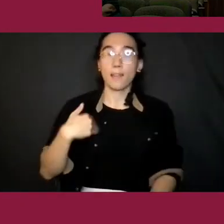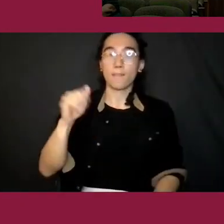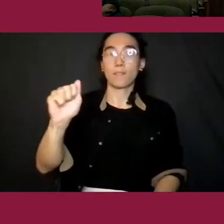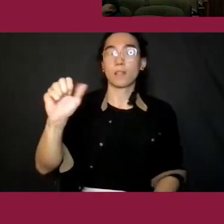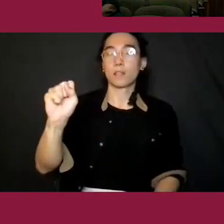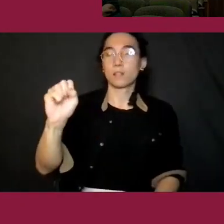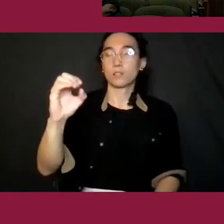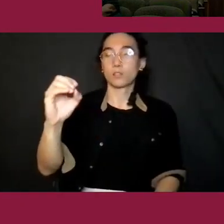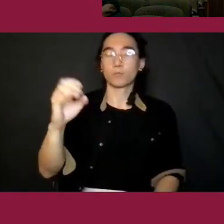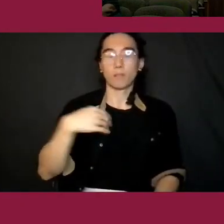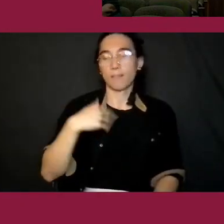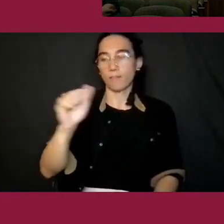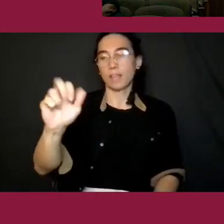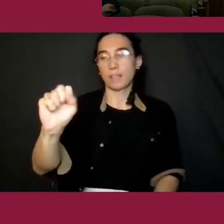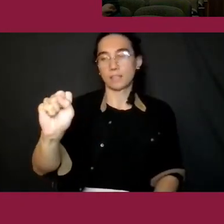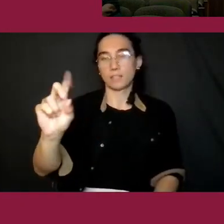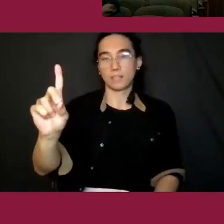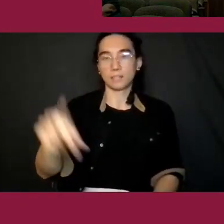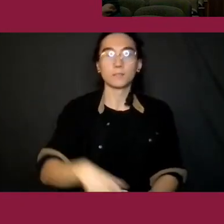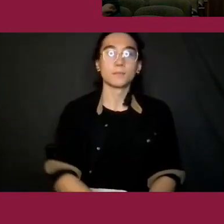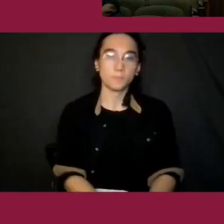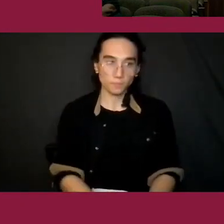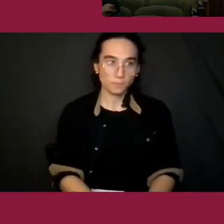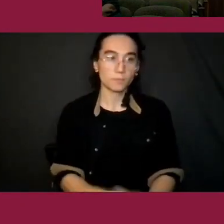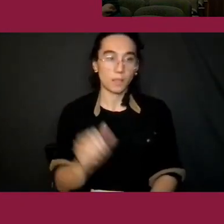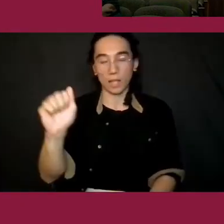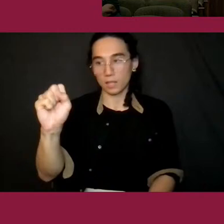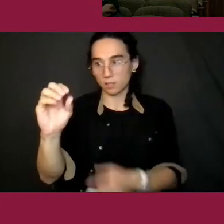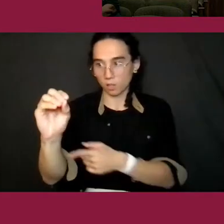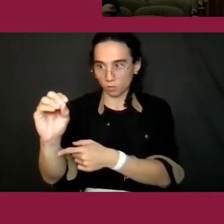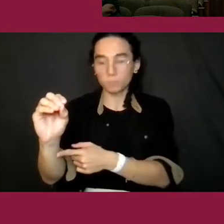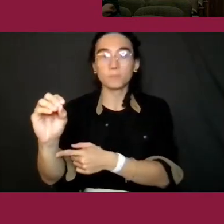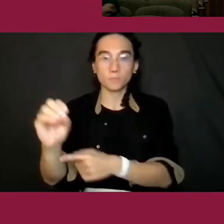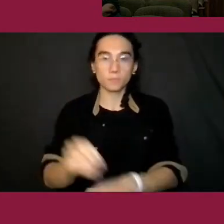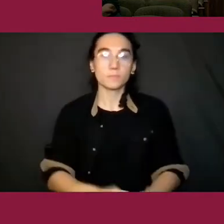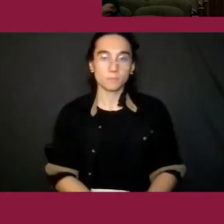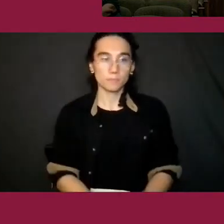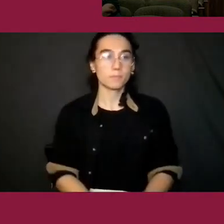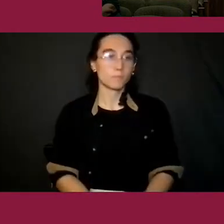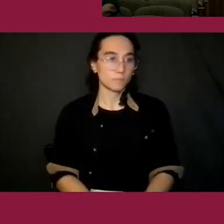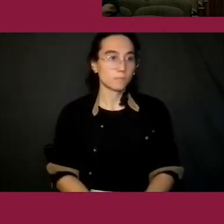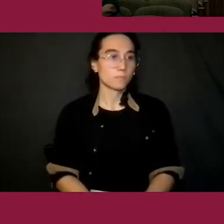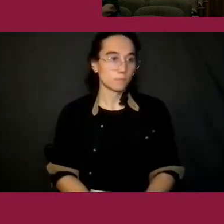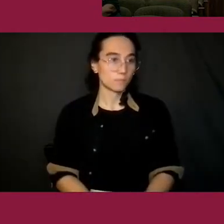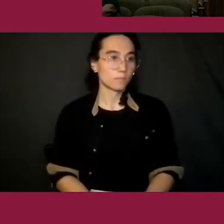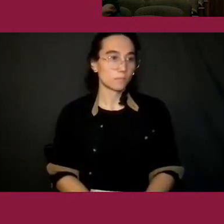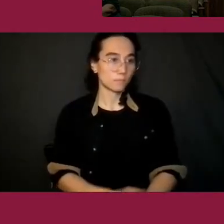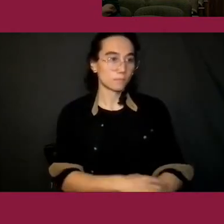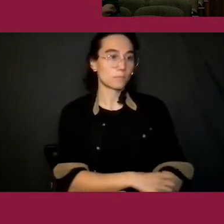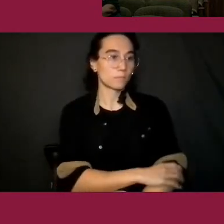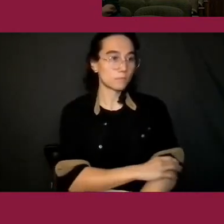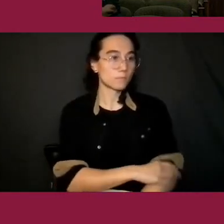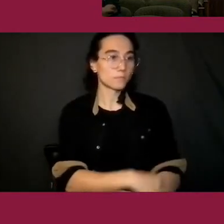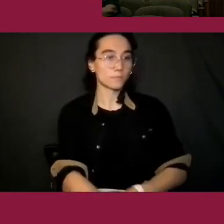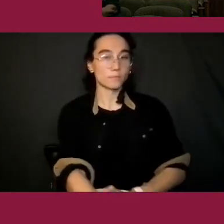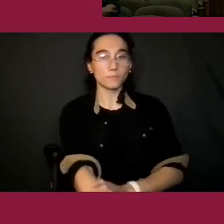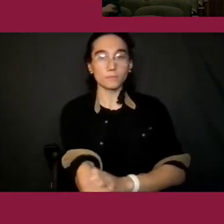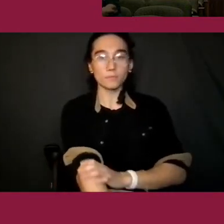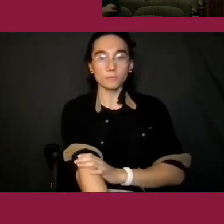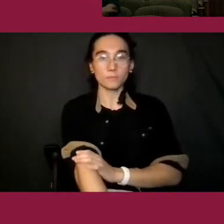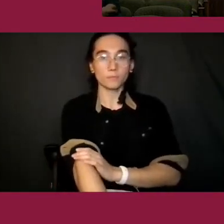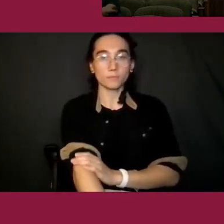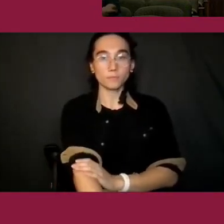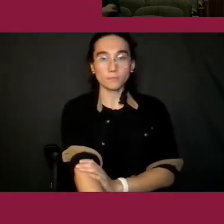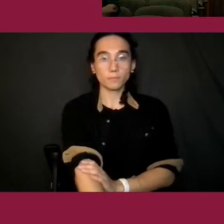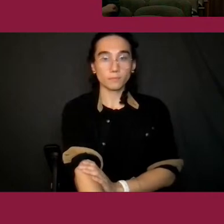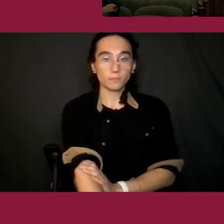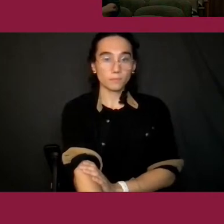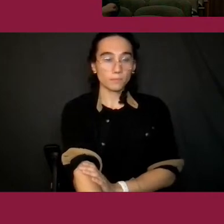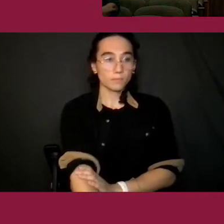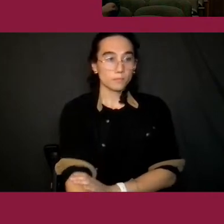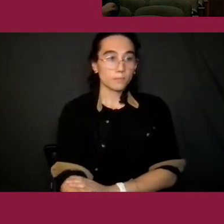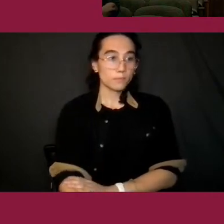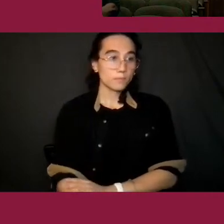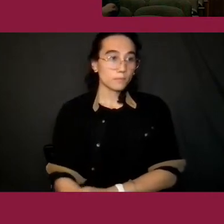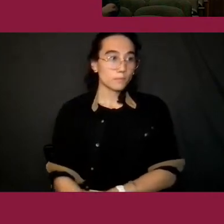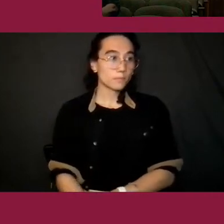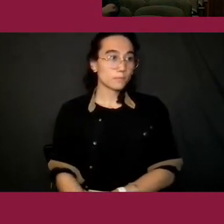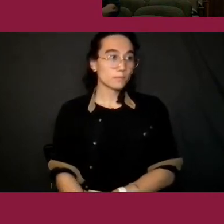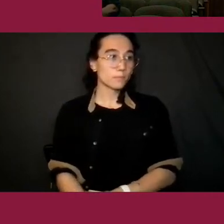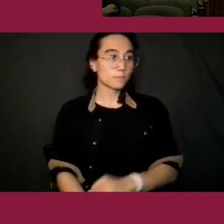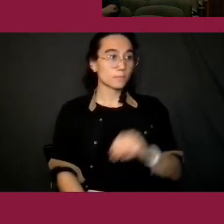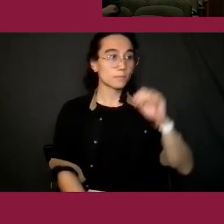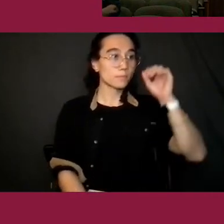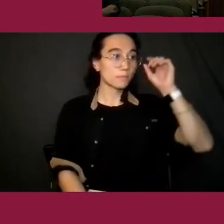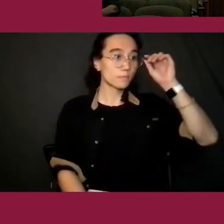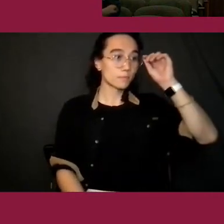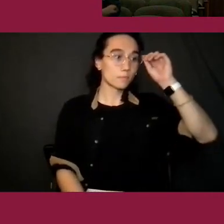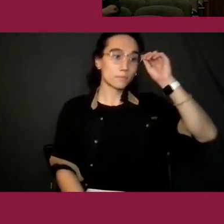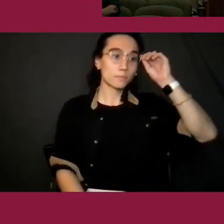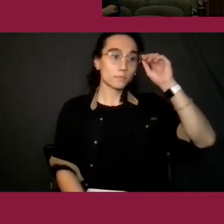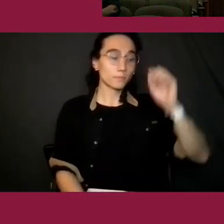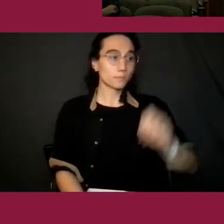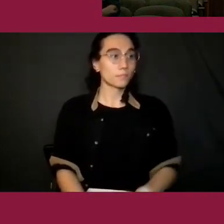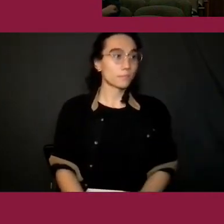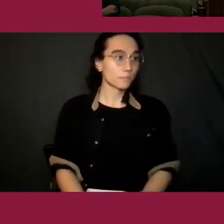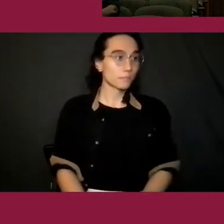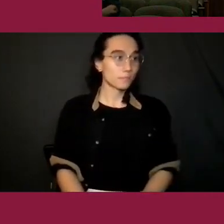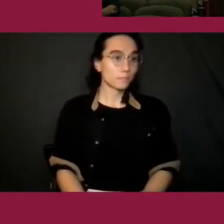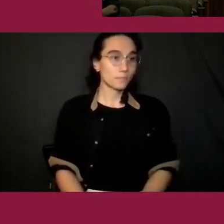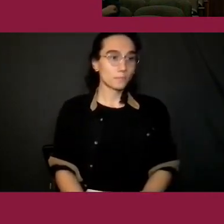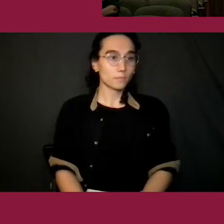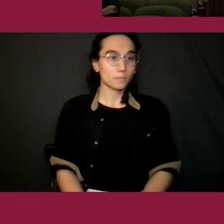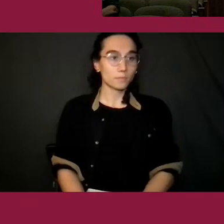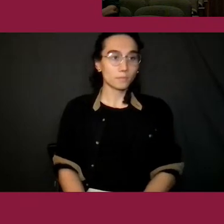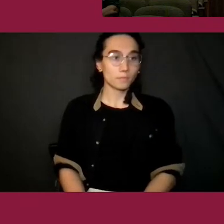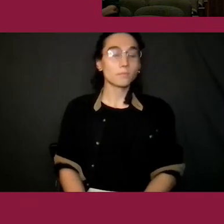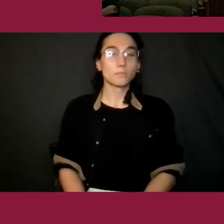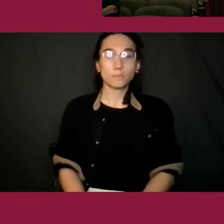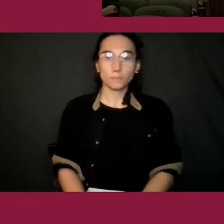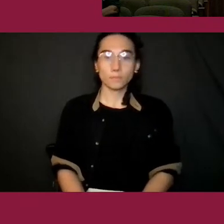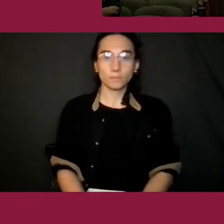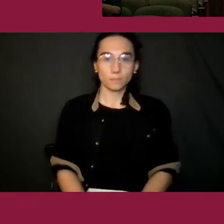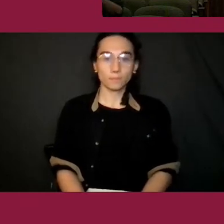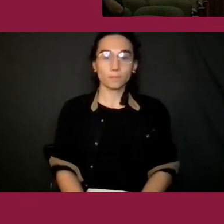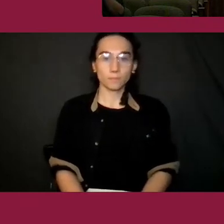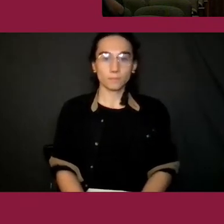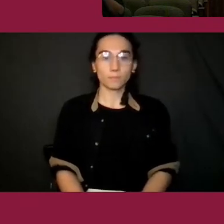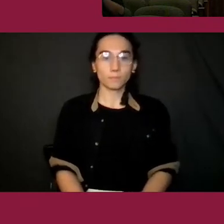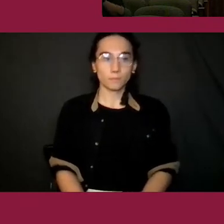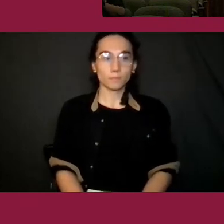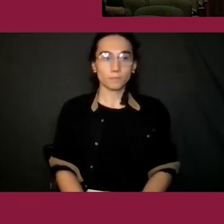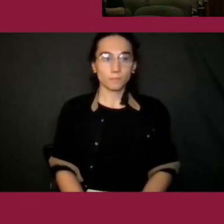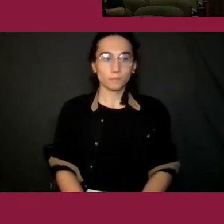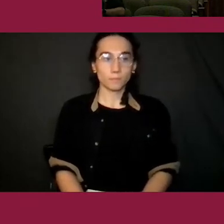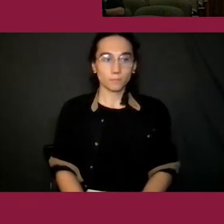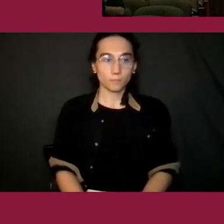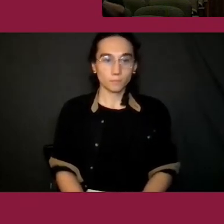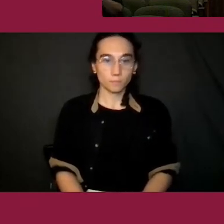I thought I saw Renelyn.